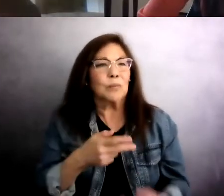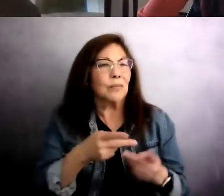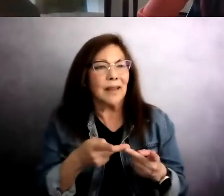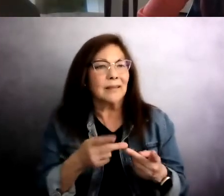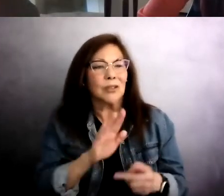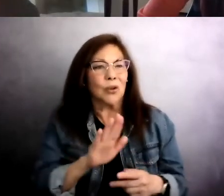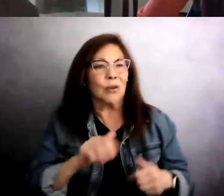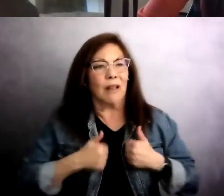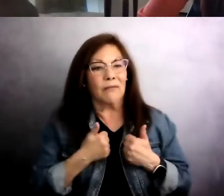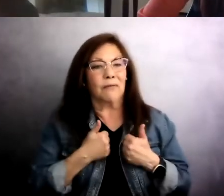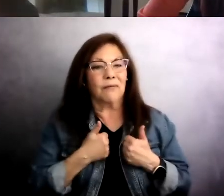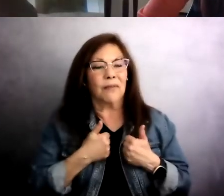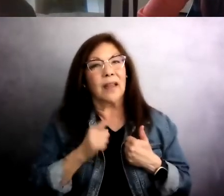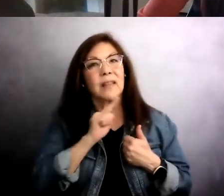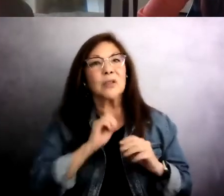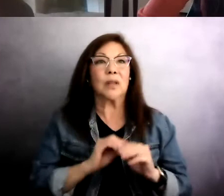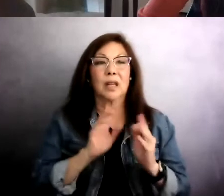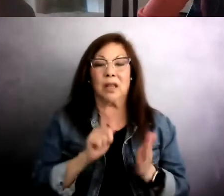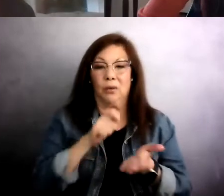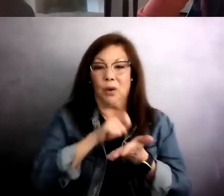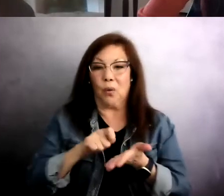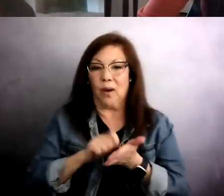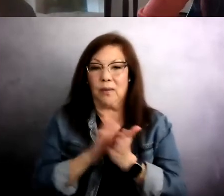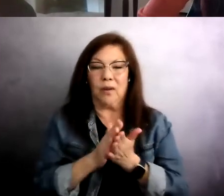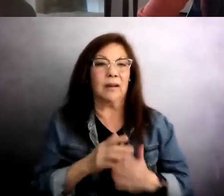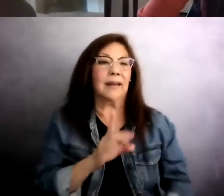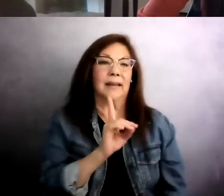I think it is pretty clear as I write the book, that Daisy is deeply unhappy. I think